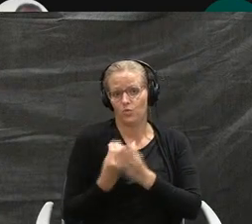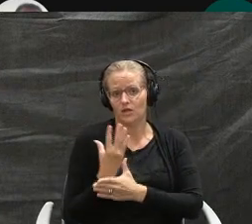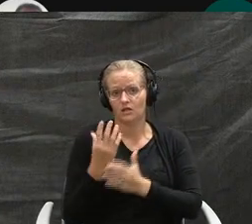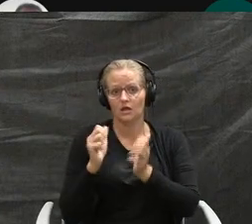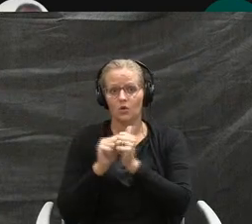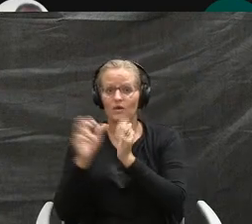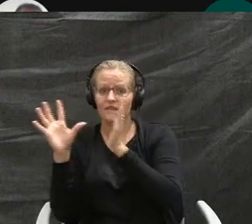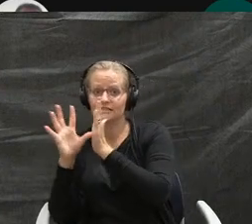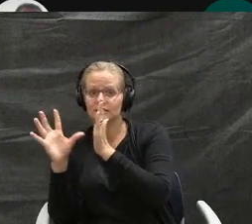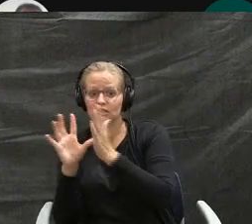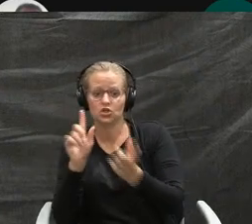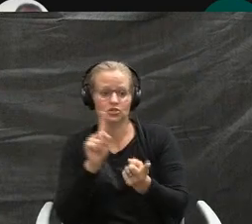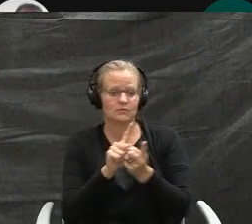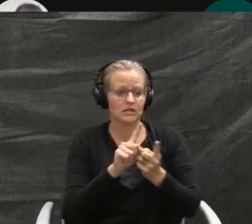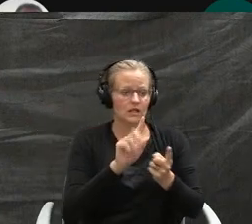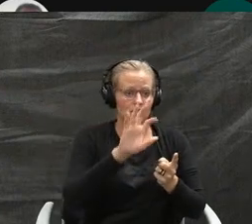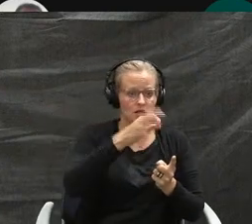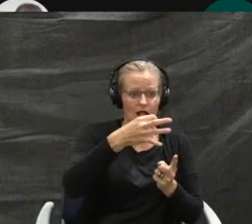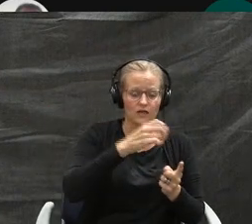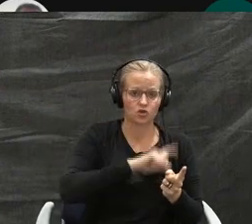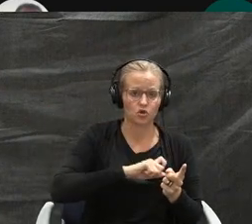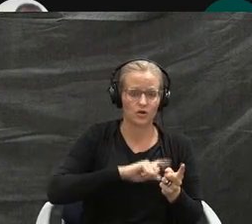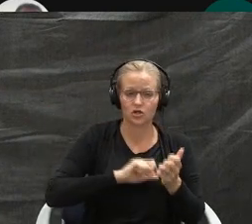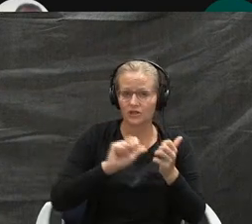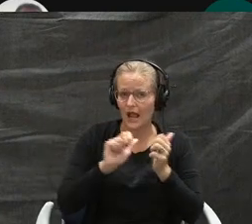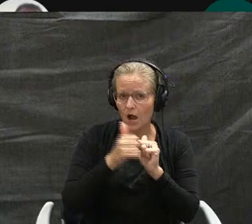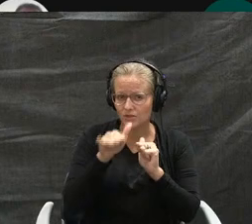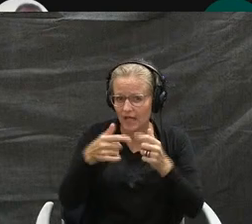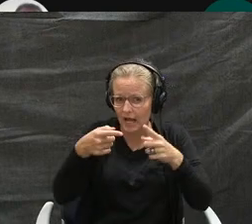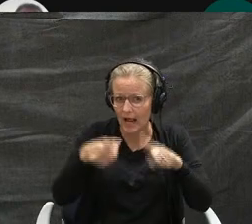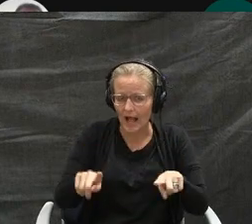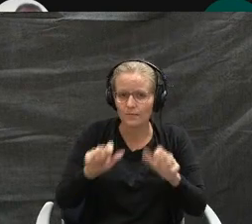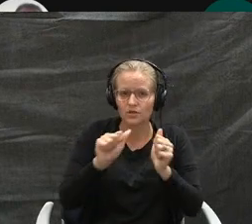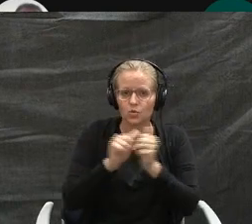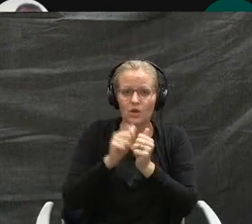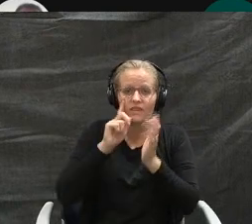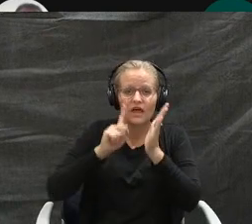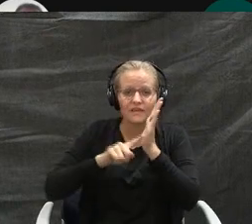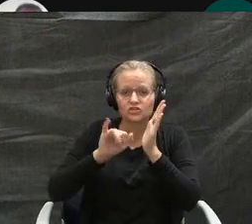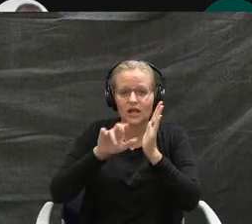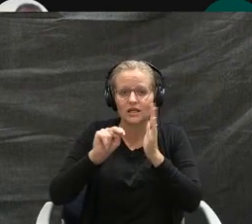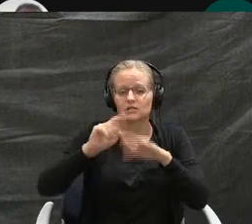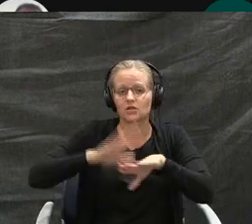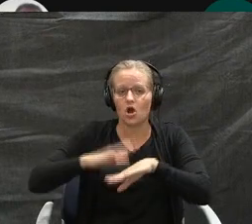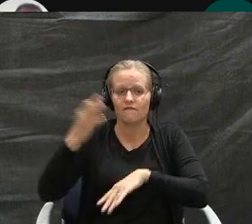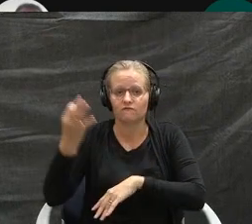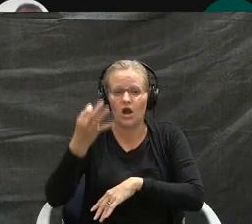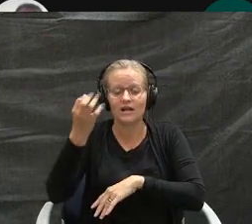might some of those chickens happen in those Fridays? So I think it has to be a lot of intentionality around making